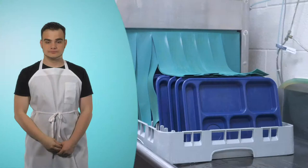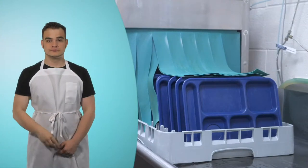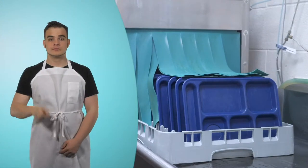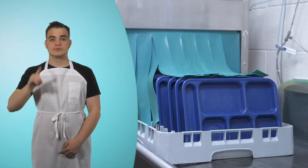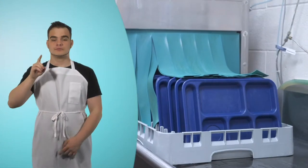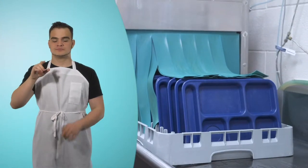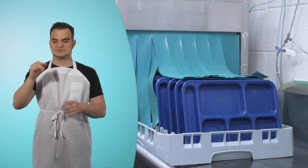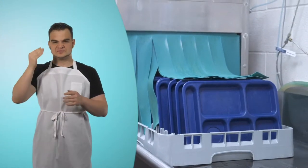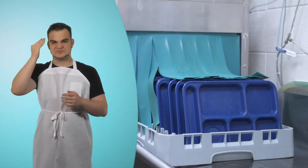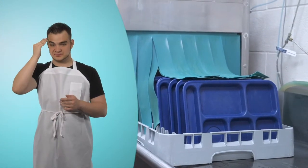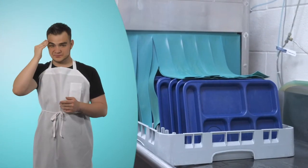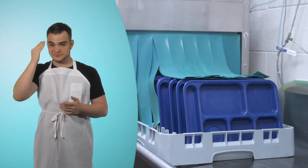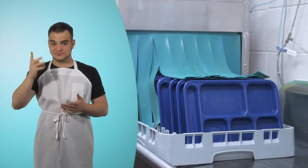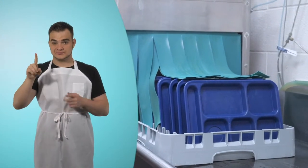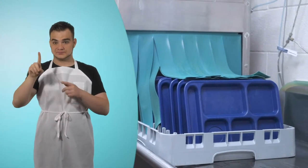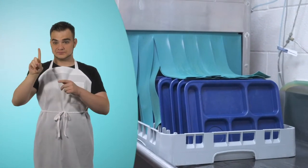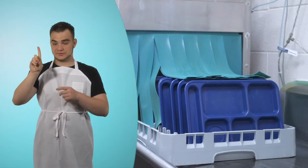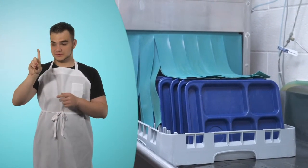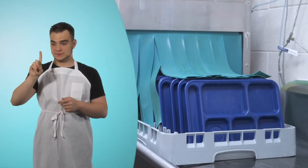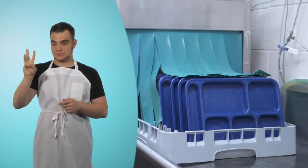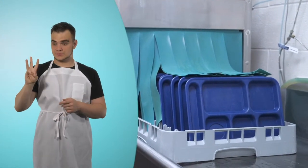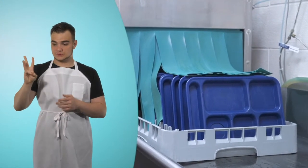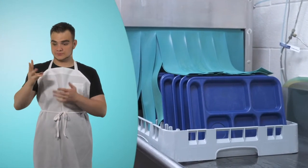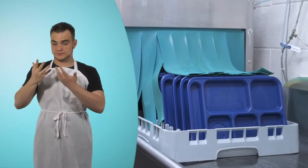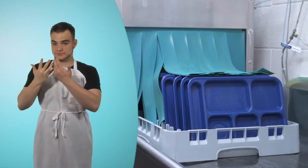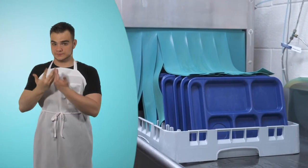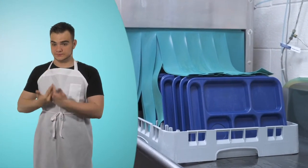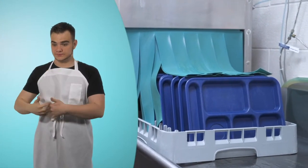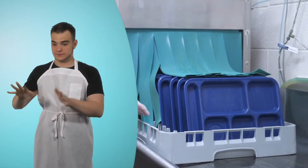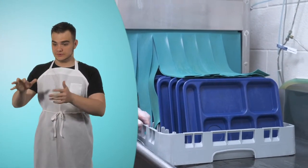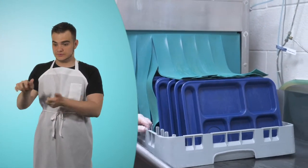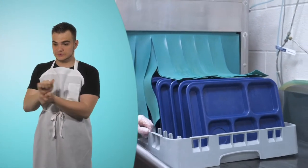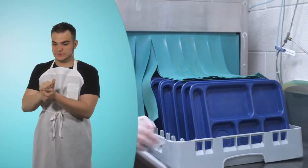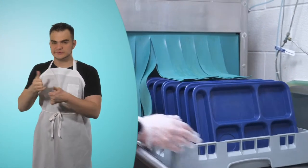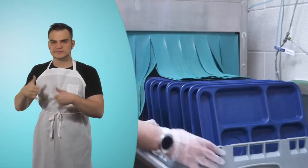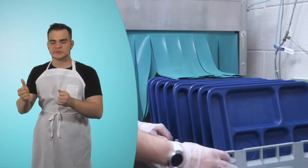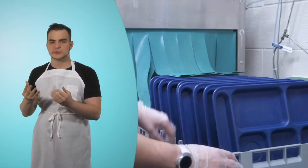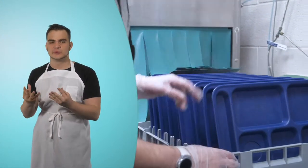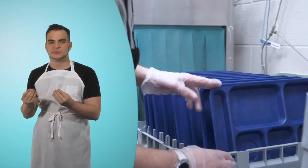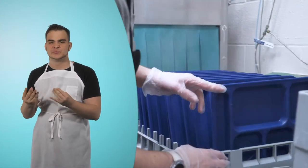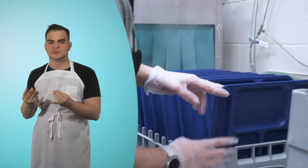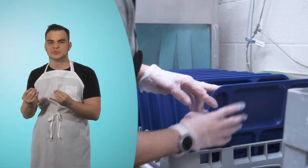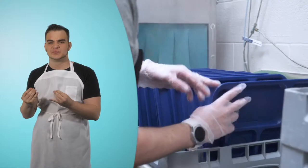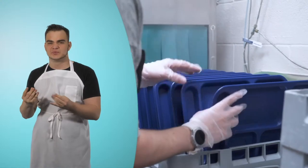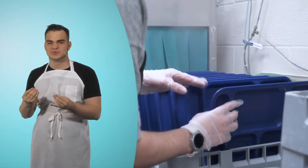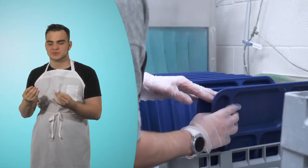When the dishwasher is done washing the dishes, what do you do?